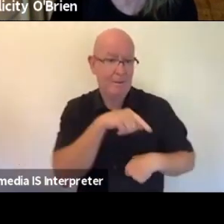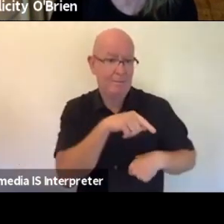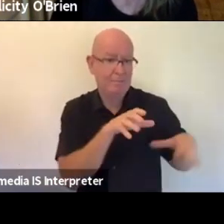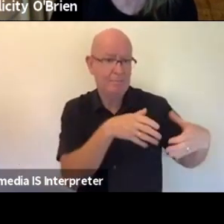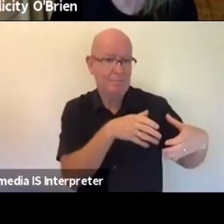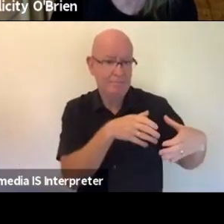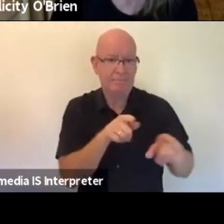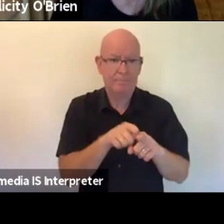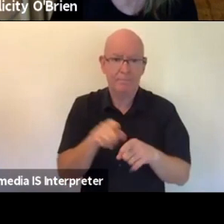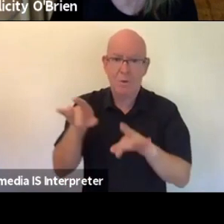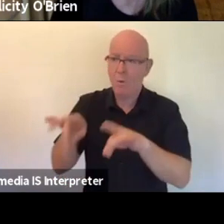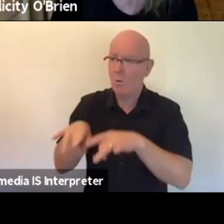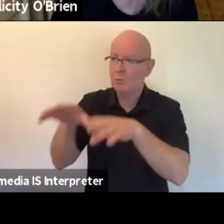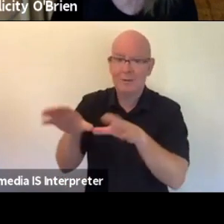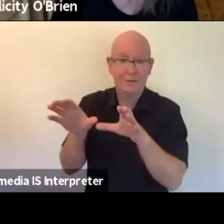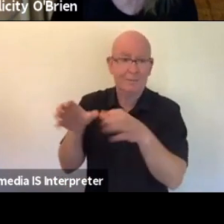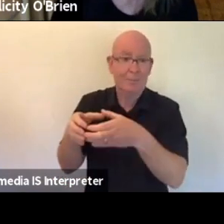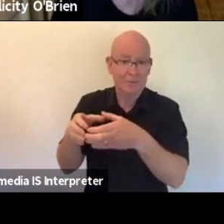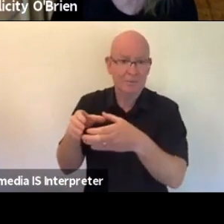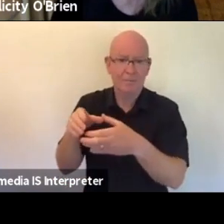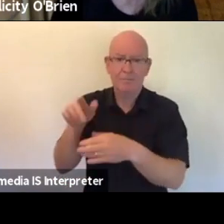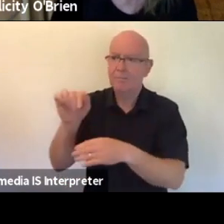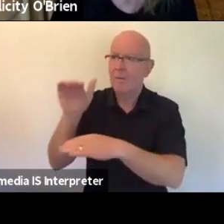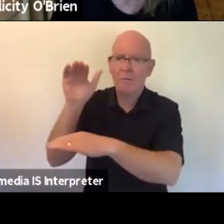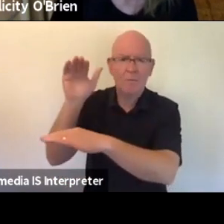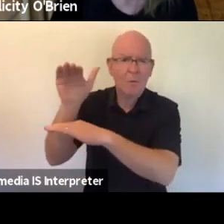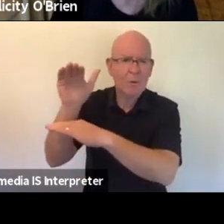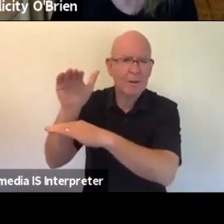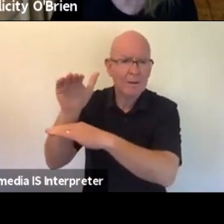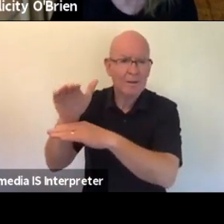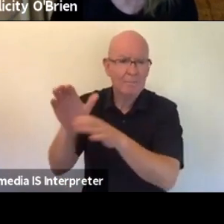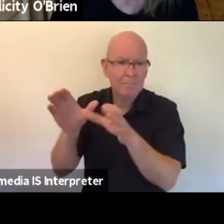disseminated weekly through a dedicated newsletter and documents to…